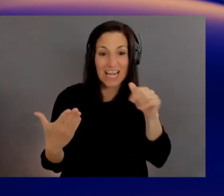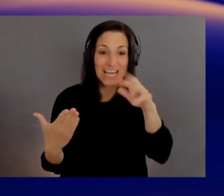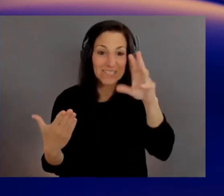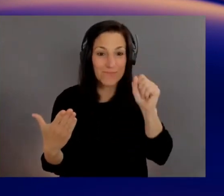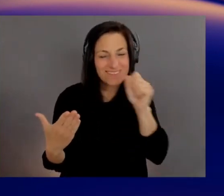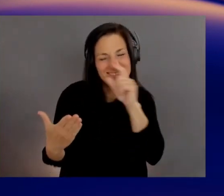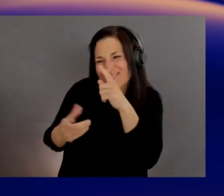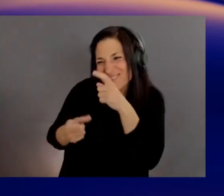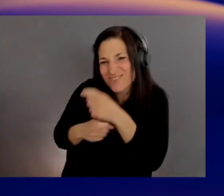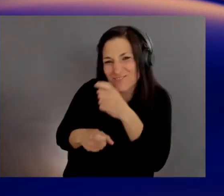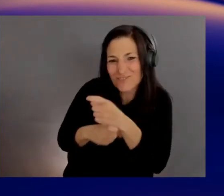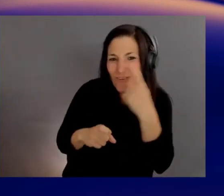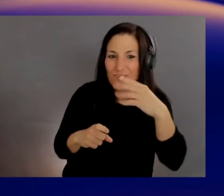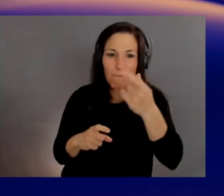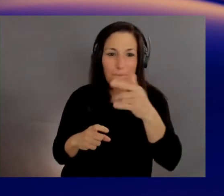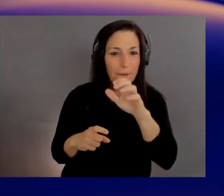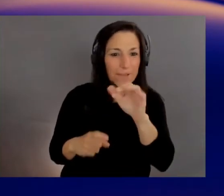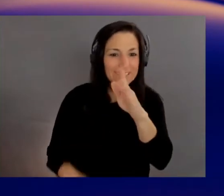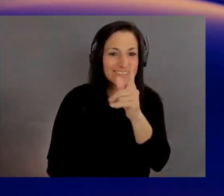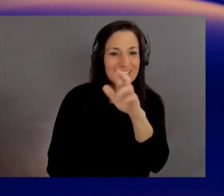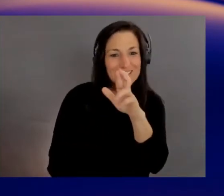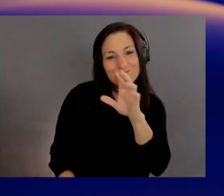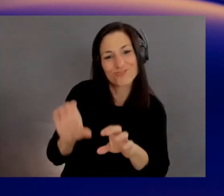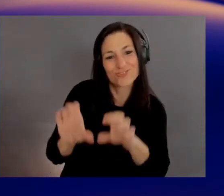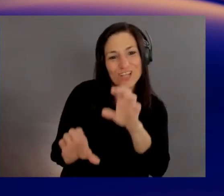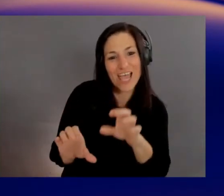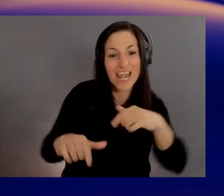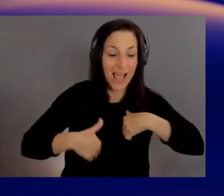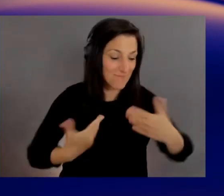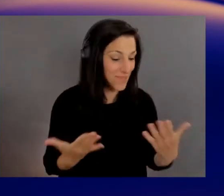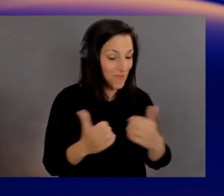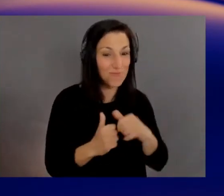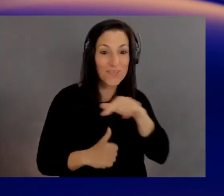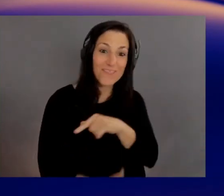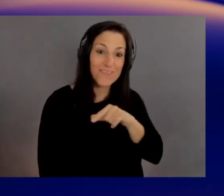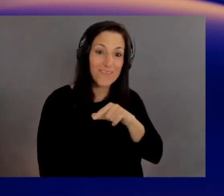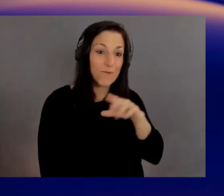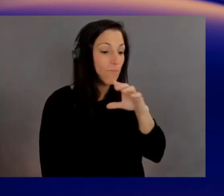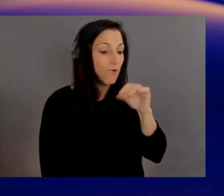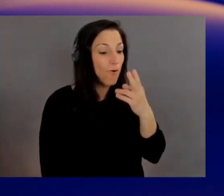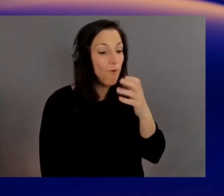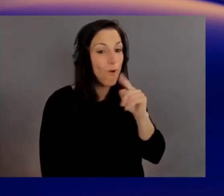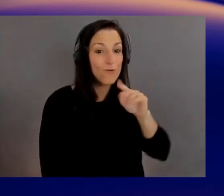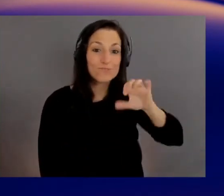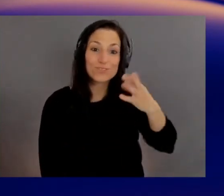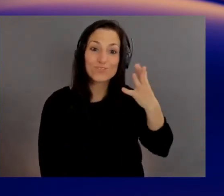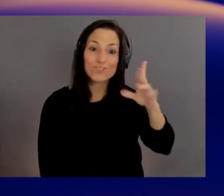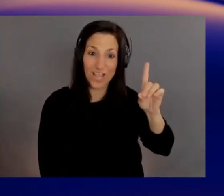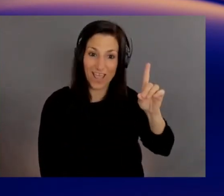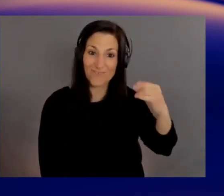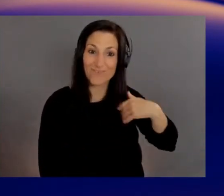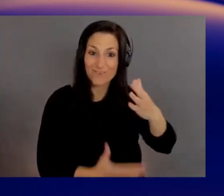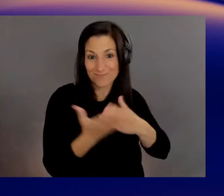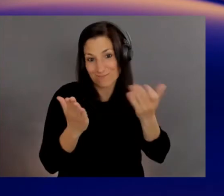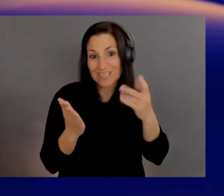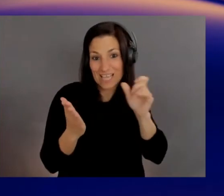I like it. I'm joined here with my cohost Chad and some wonderful guests we'll get to in just a moment, Chad please tell everyone at home.